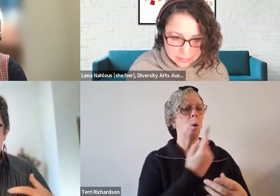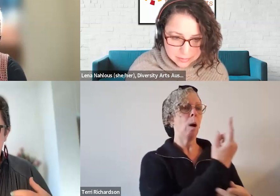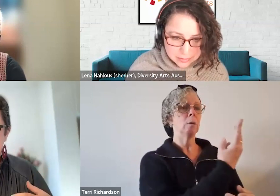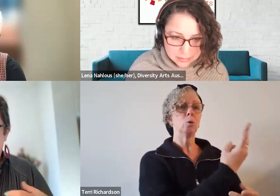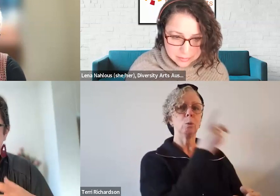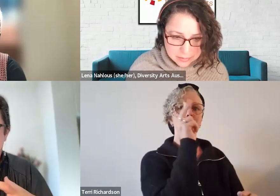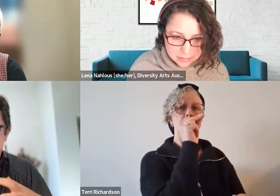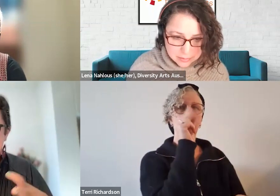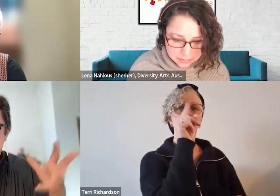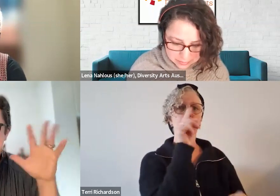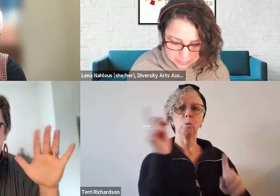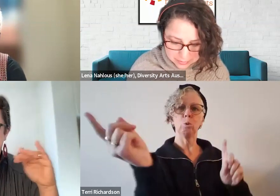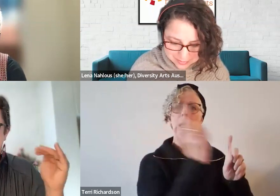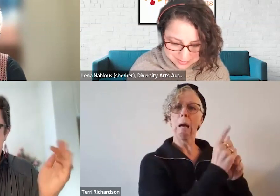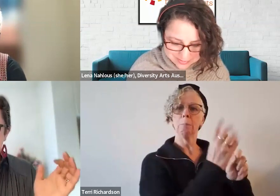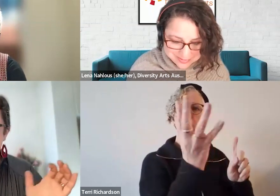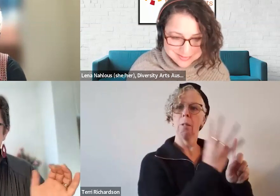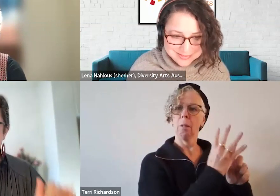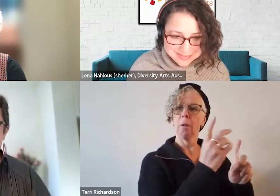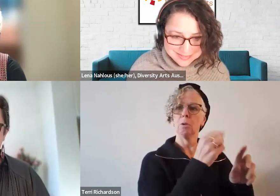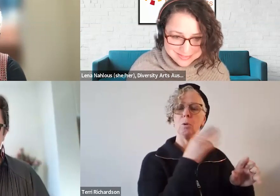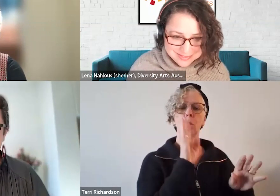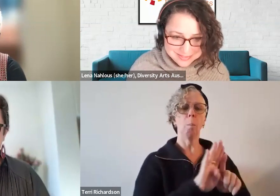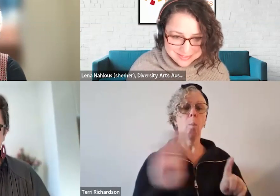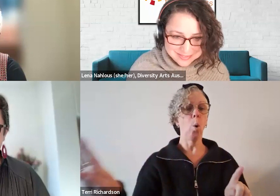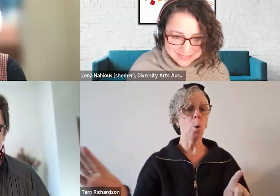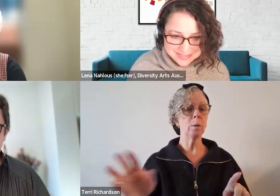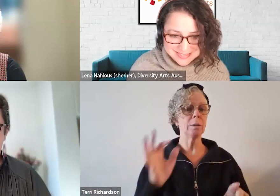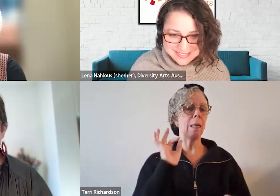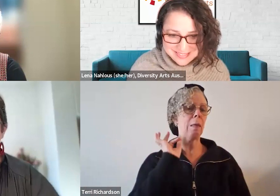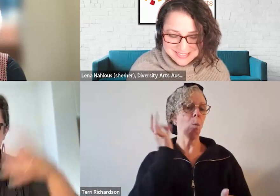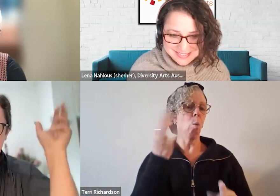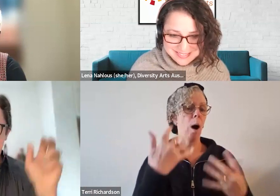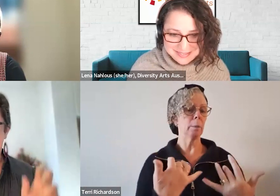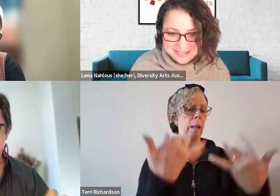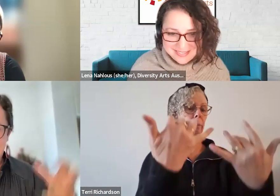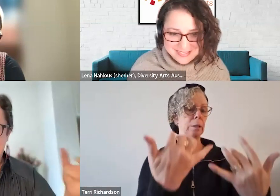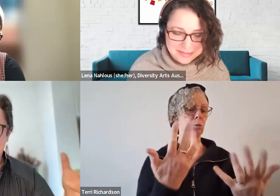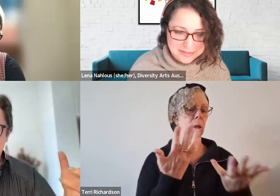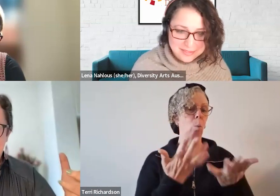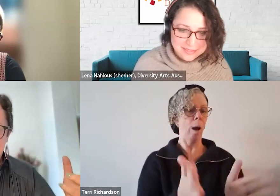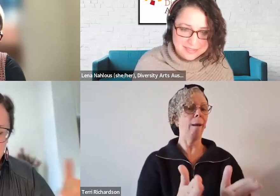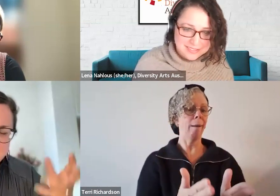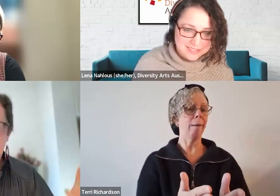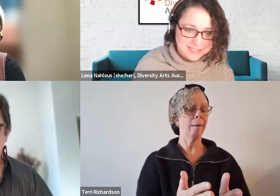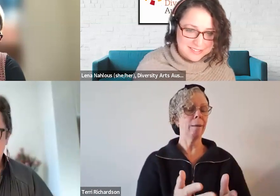into that very white parliamentary Robert Rules of Order, motions and seconding which is not really